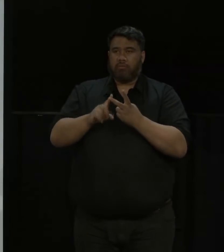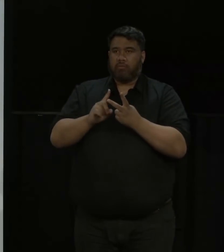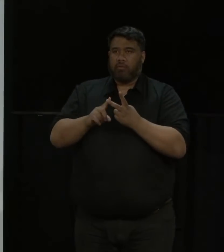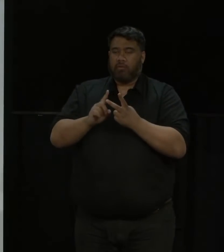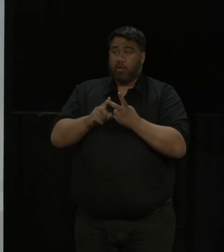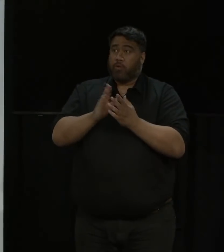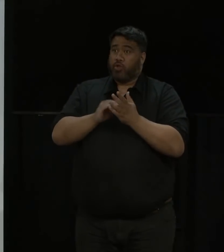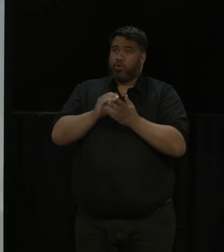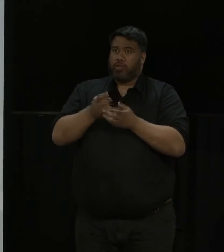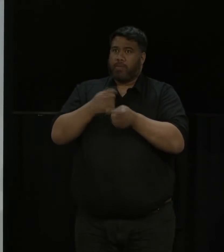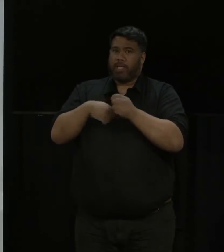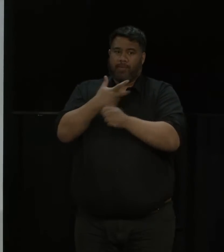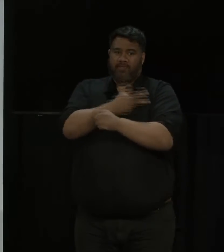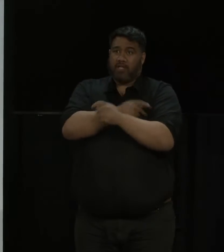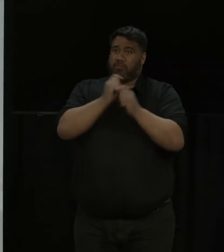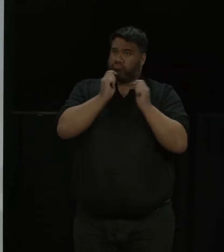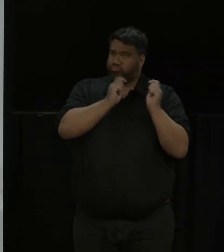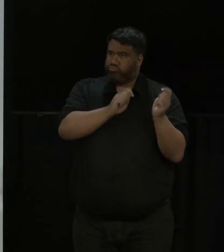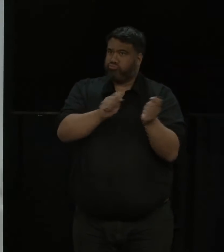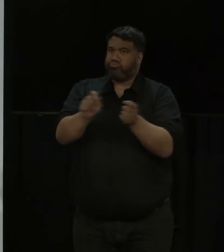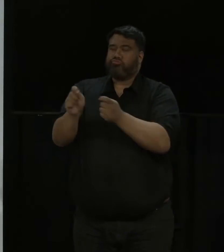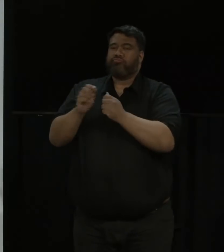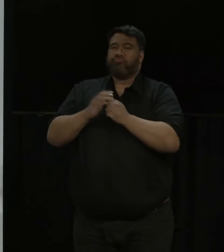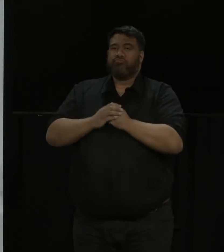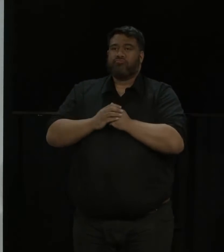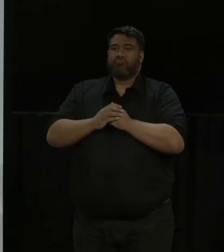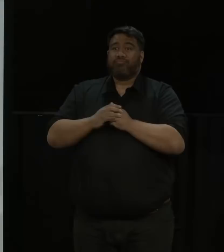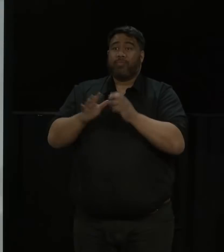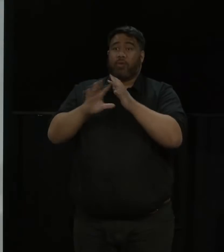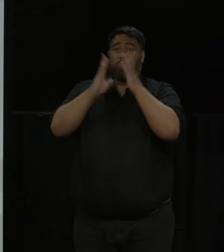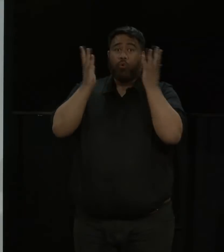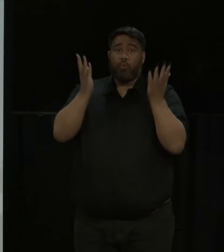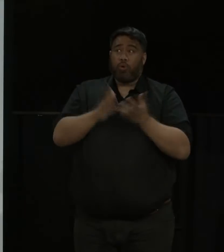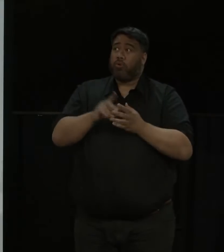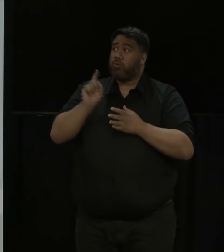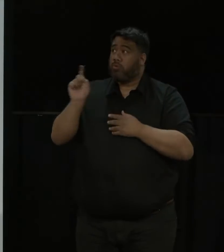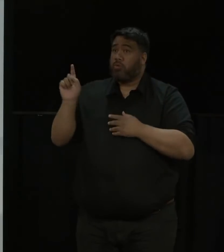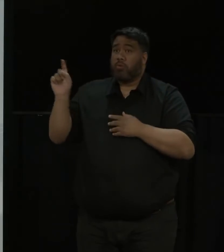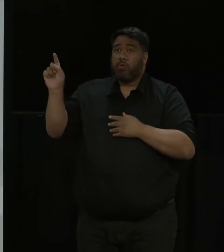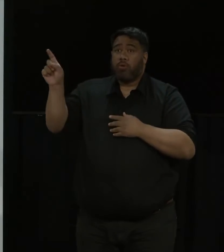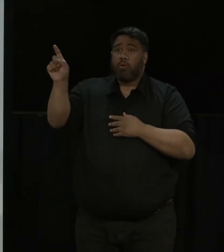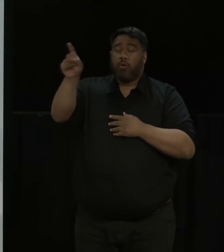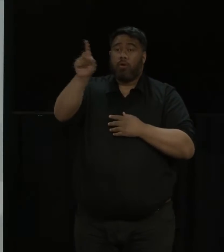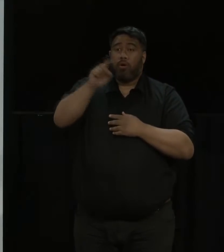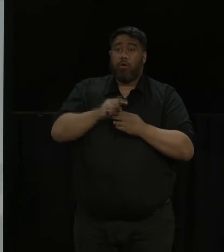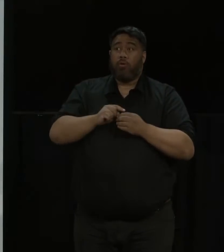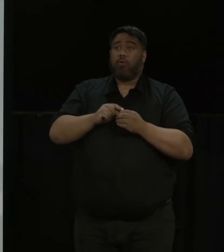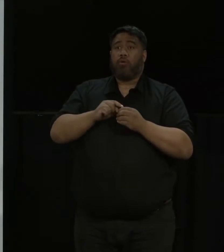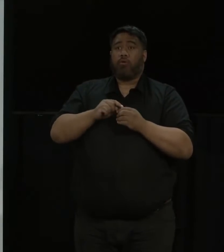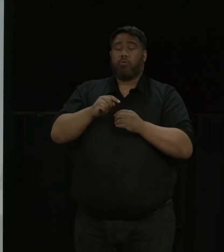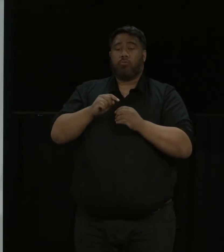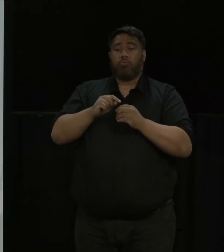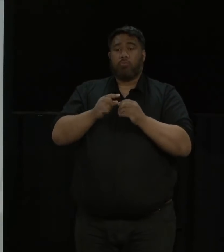vaccinated countries in the world. Overseas countries that opened